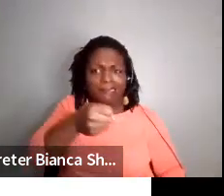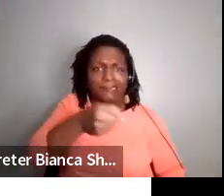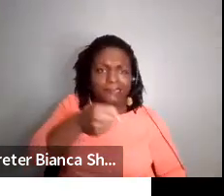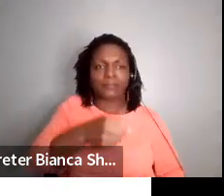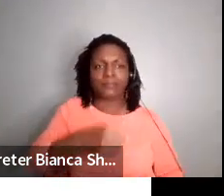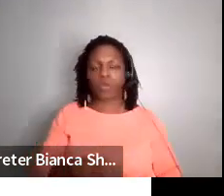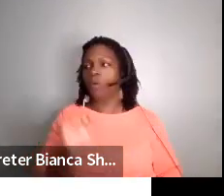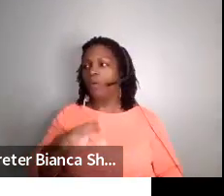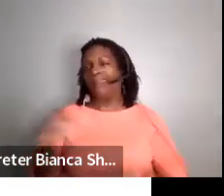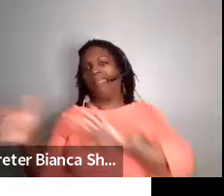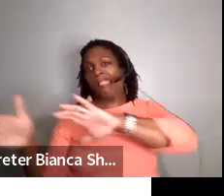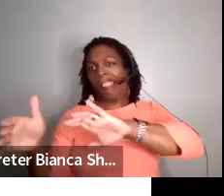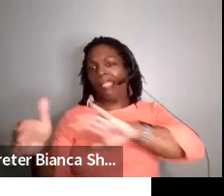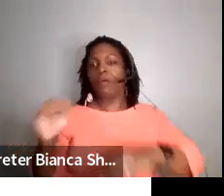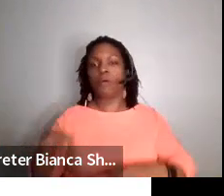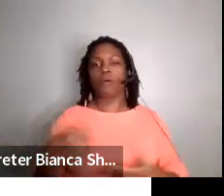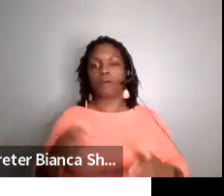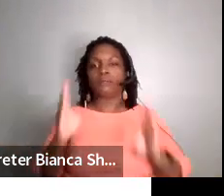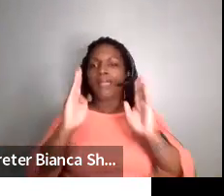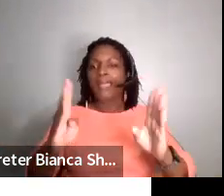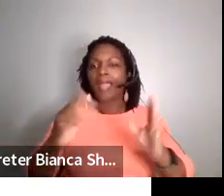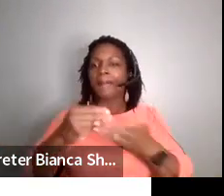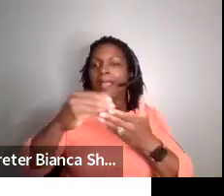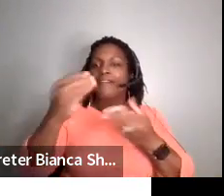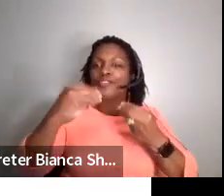Some things in the grocery aisles. to help them.